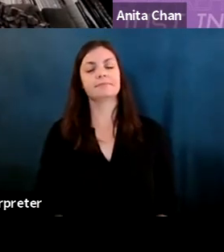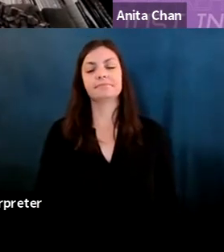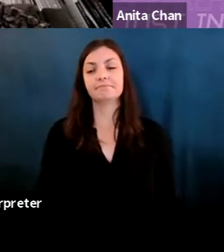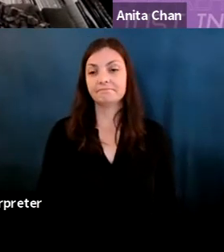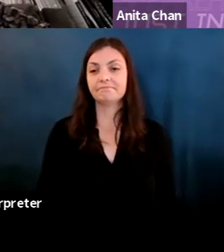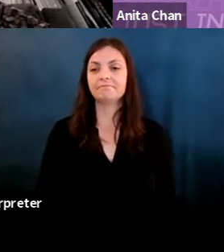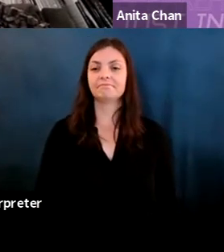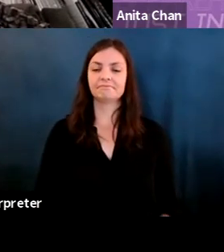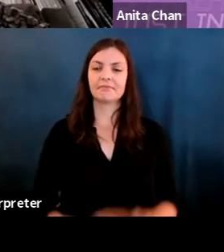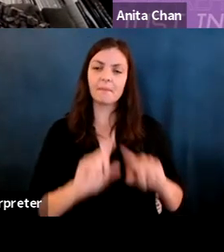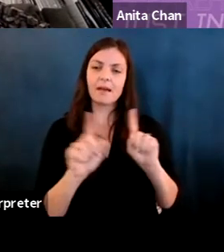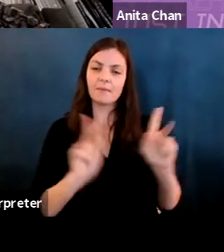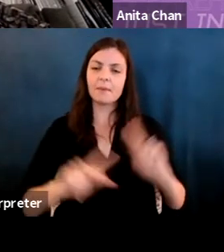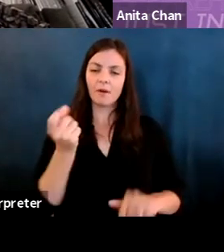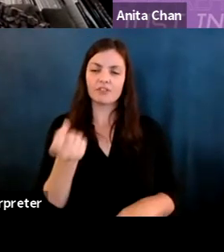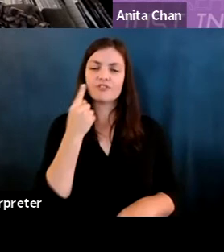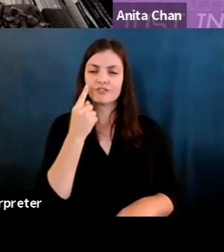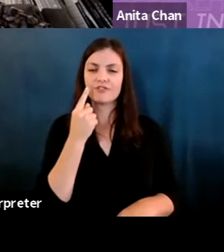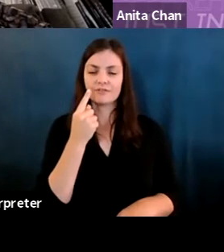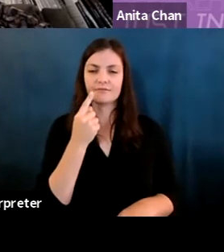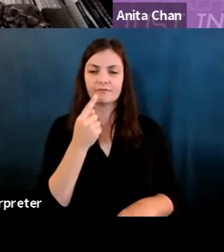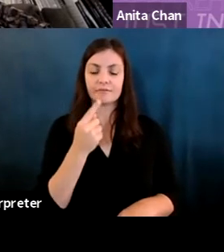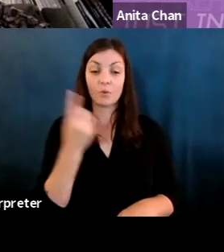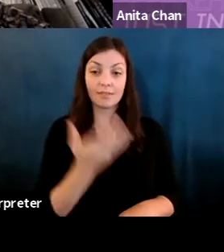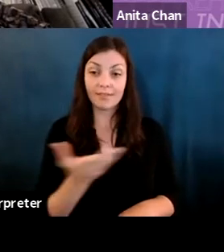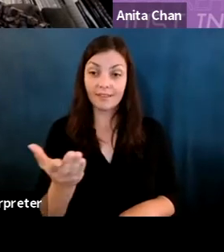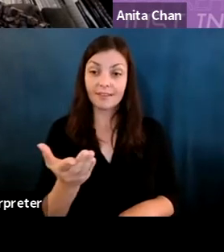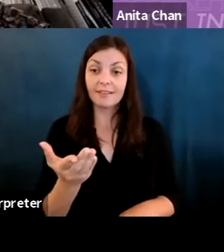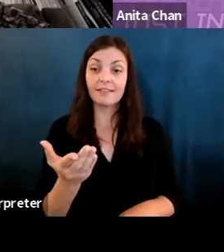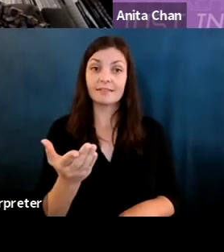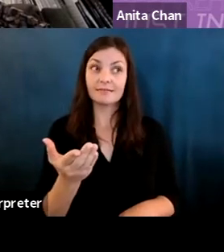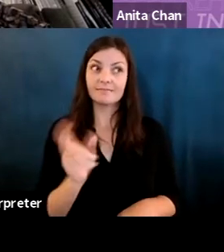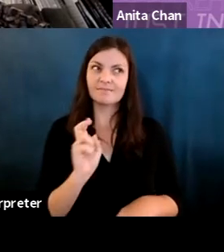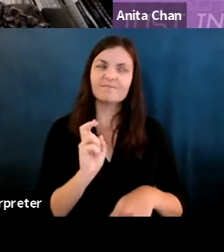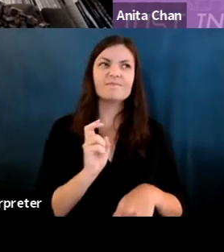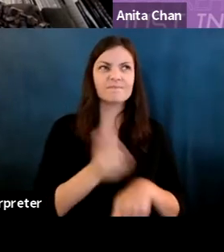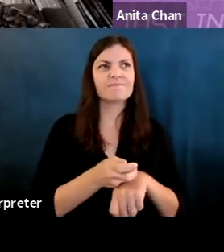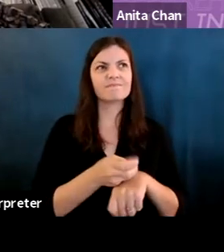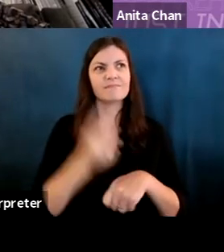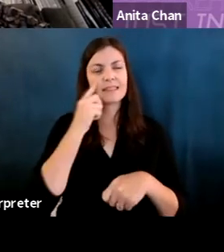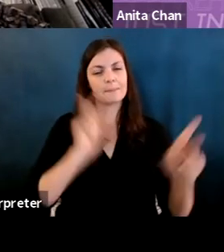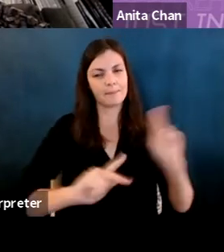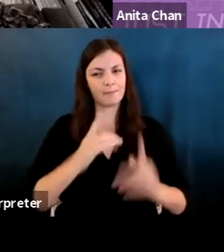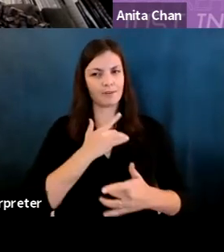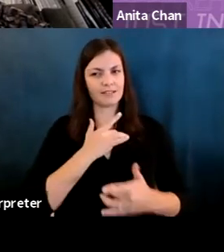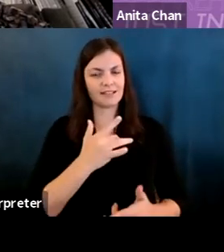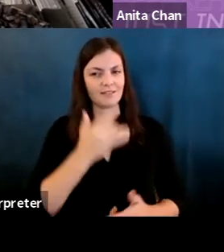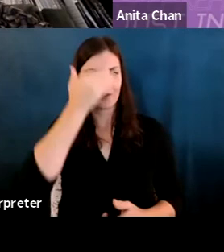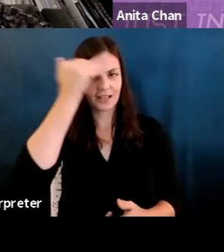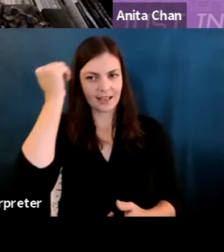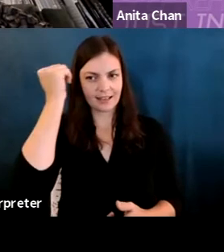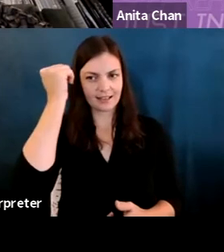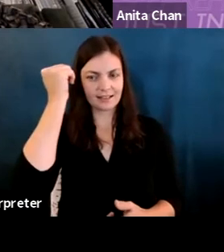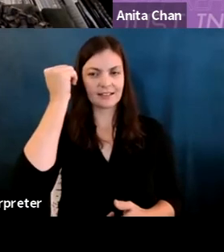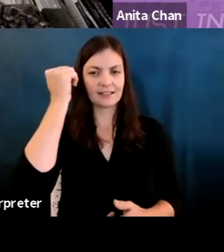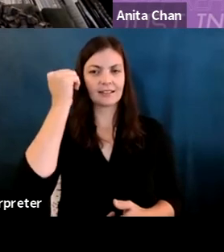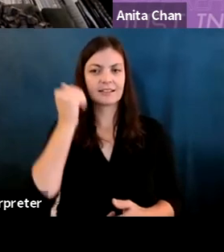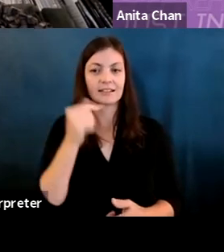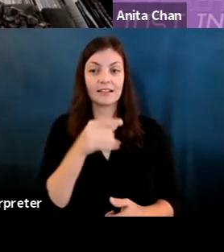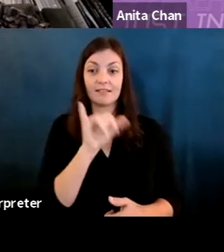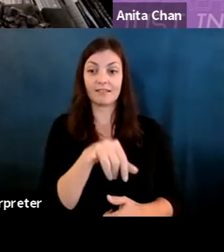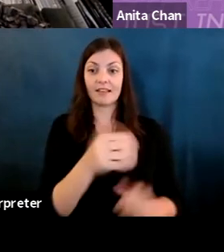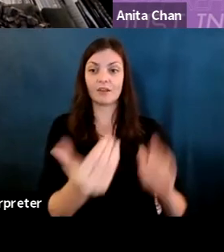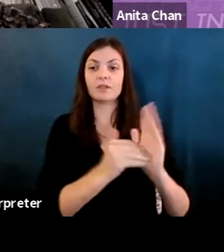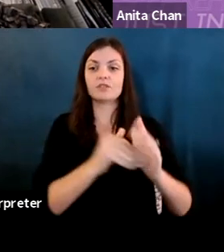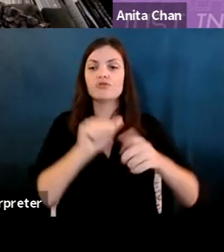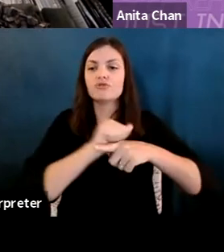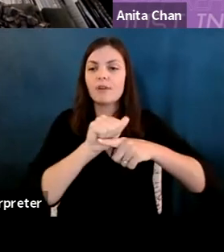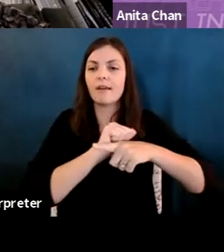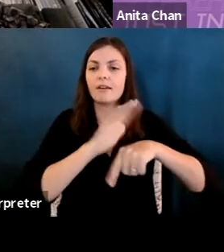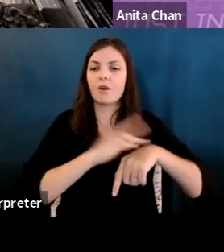Fernanda Viegas: But they got and one of the things that was however difficult, and I think people tend to forget was the fact that this again was trained on news articles.